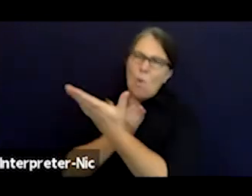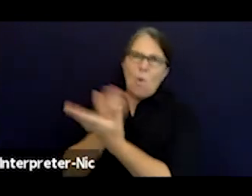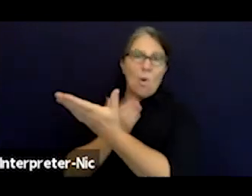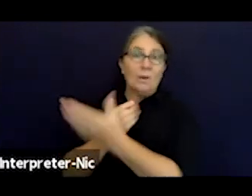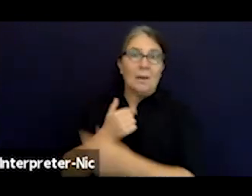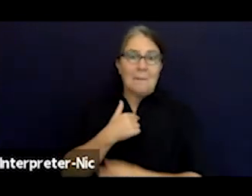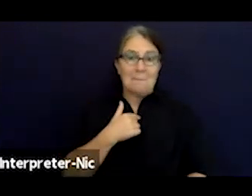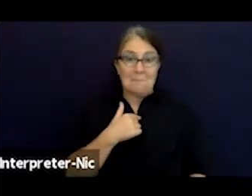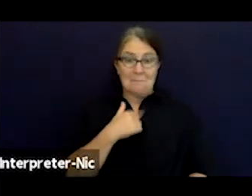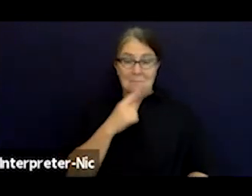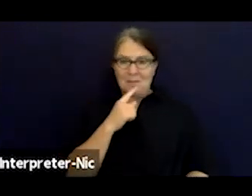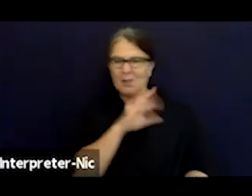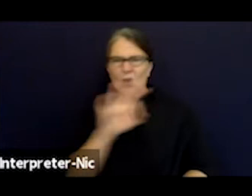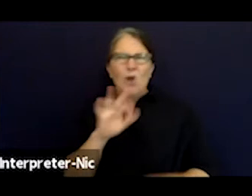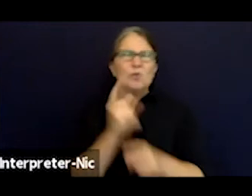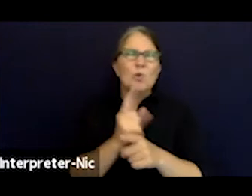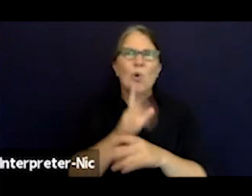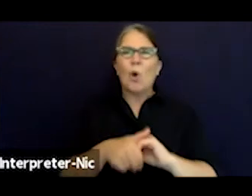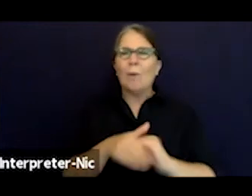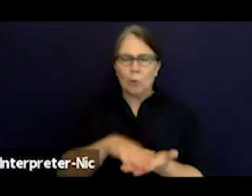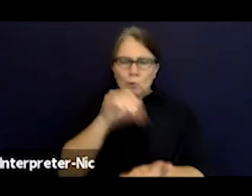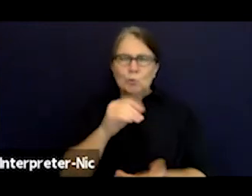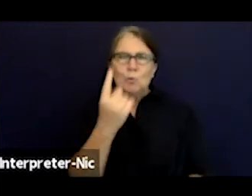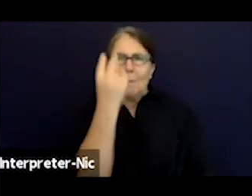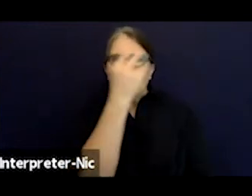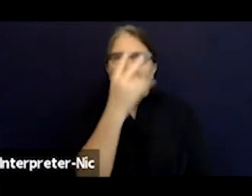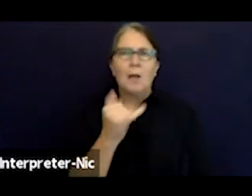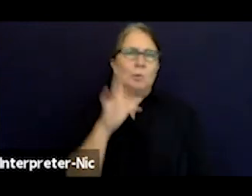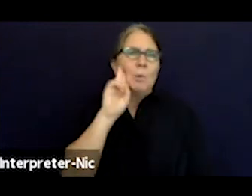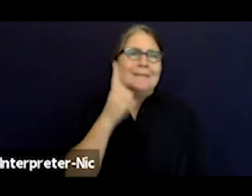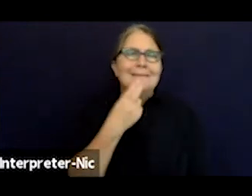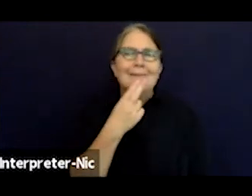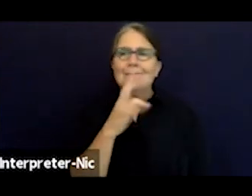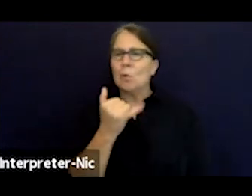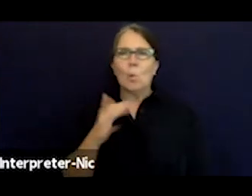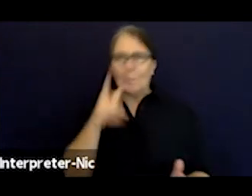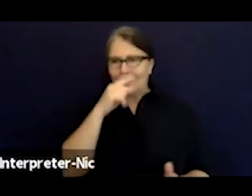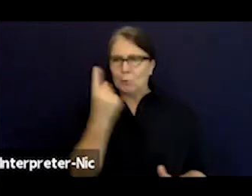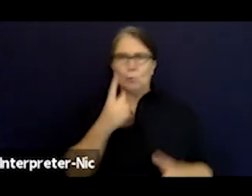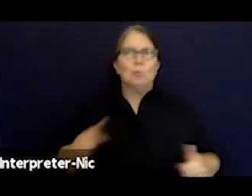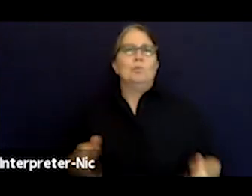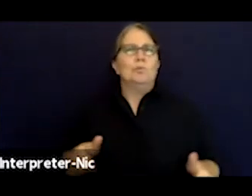using a cane or students with hearing aids or students who use wheelchairs. I'm talking about